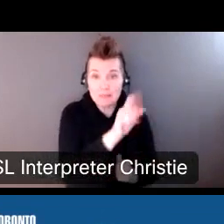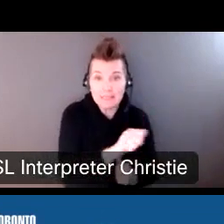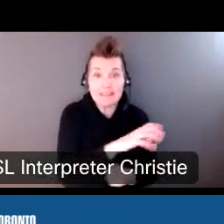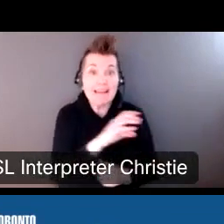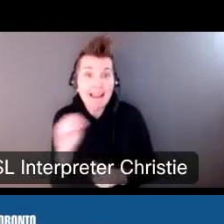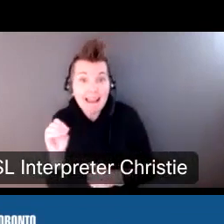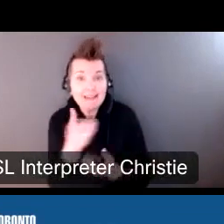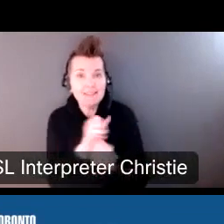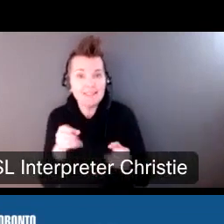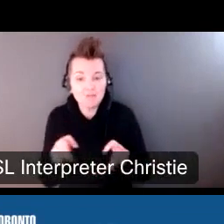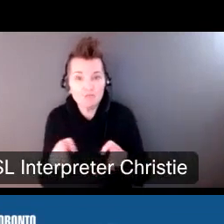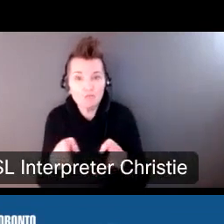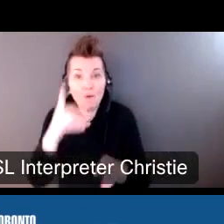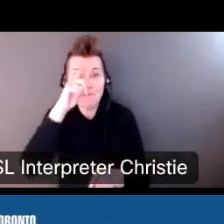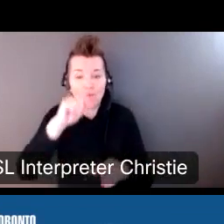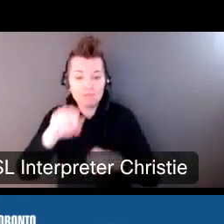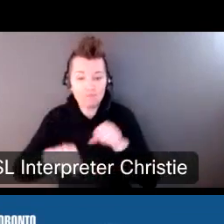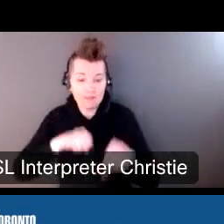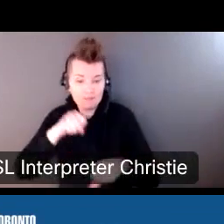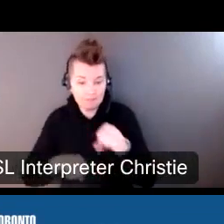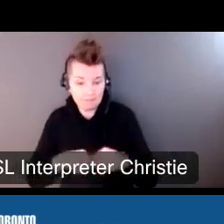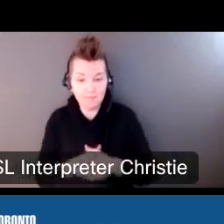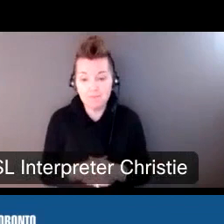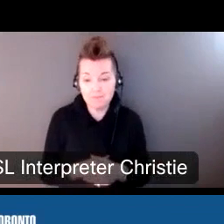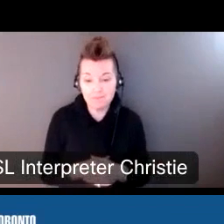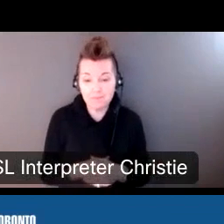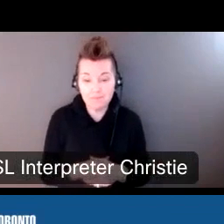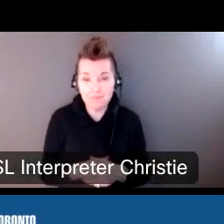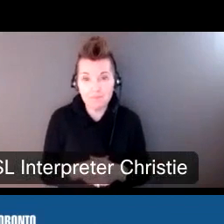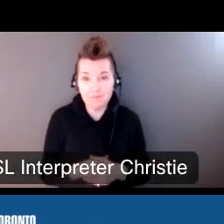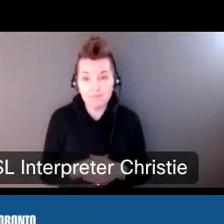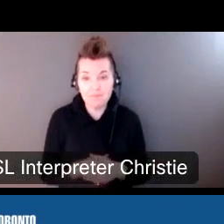The purpose of distinguishing pedestrians with disabilities in the context of this work